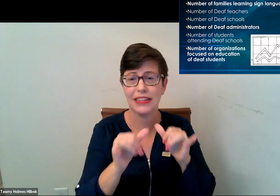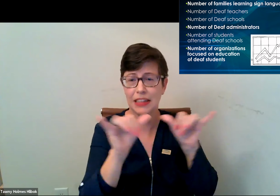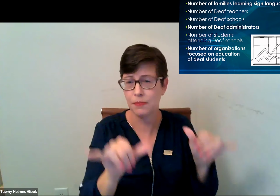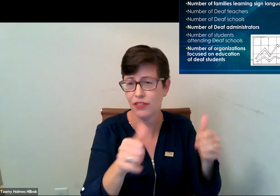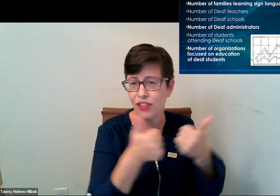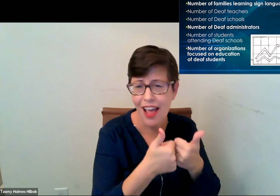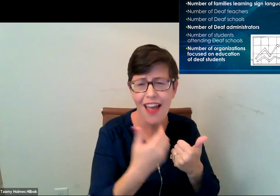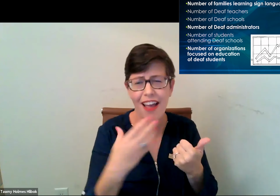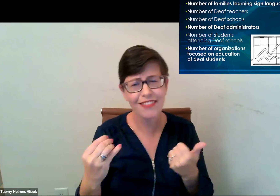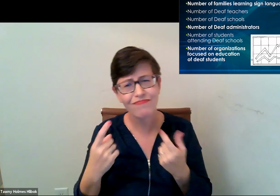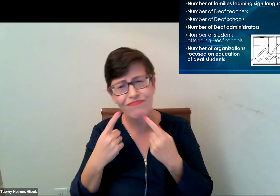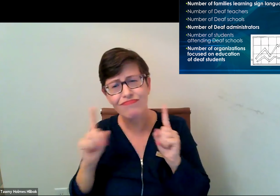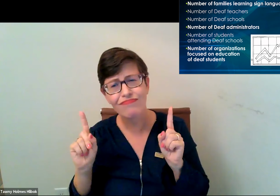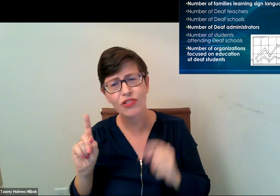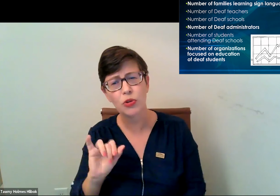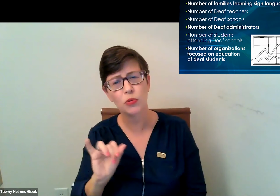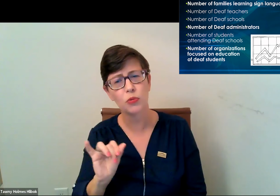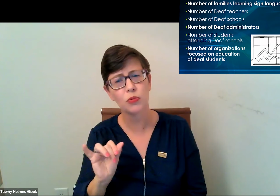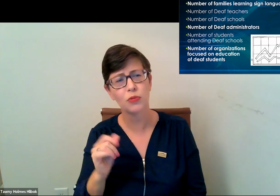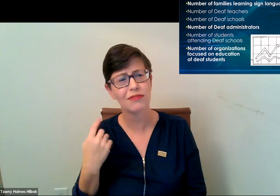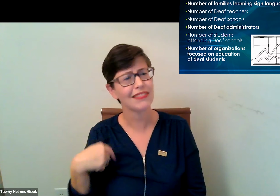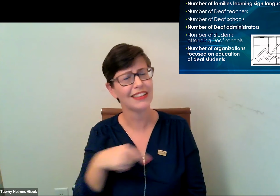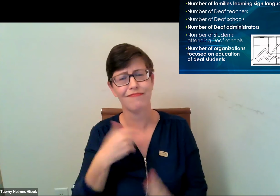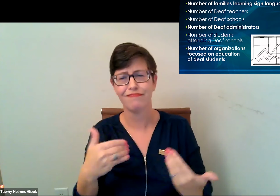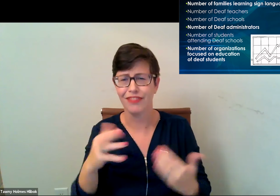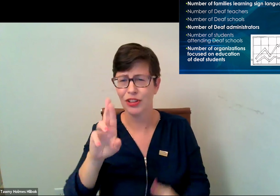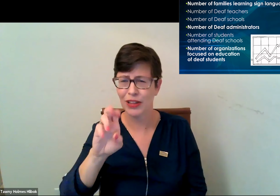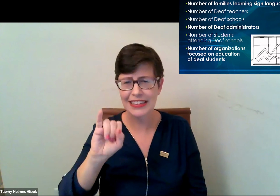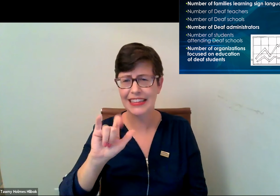So, in summary, you can see a lot of systemic challenges we have we've had some trials as well.